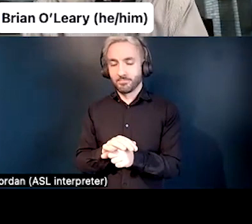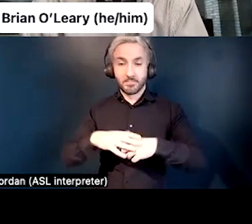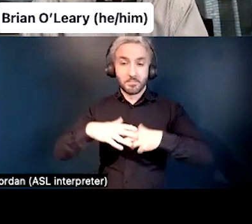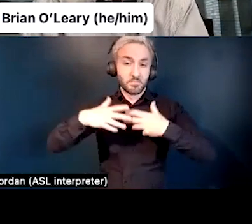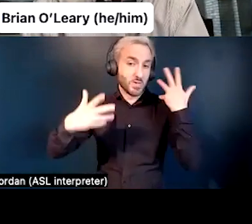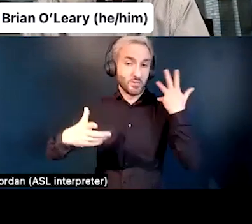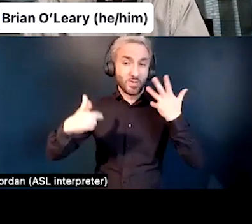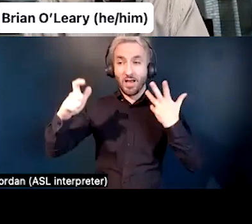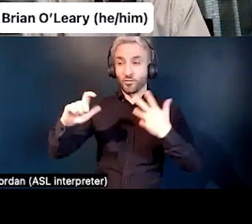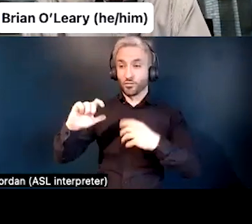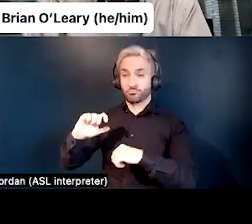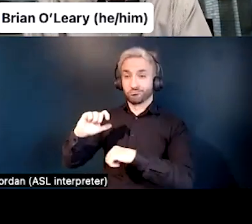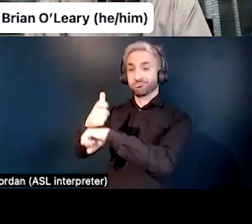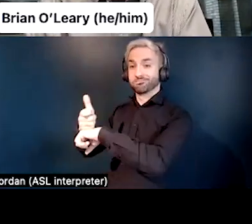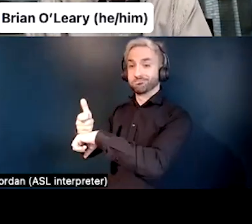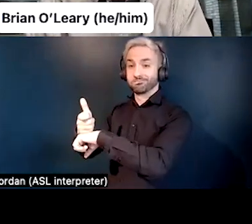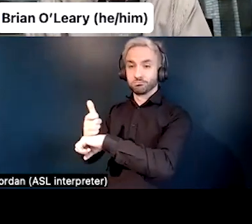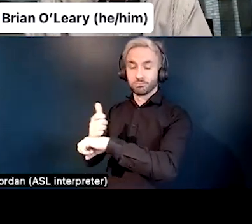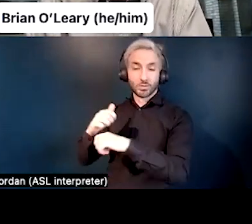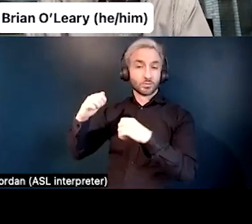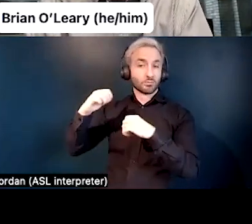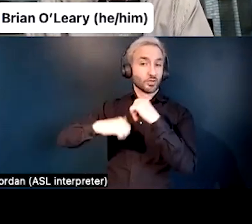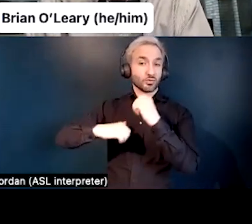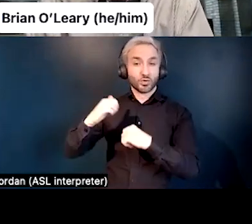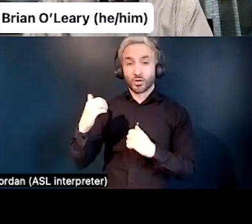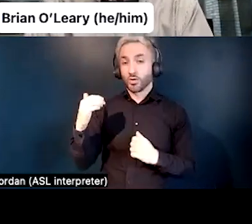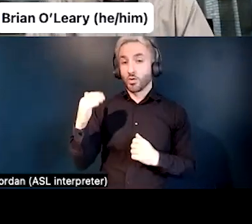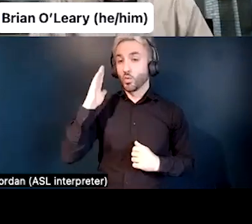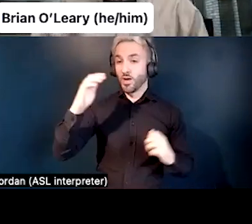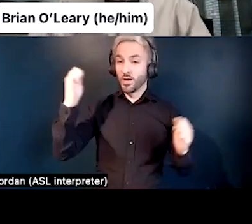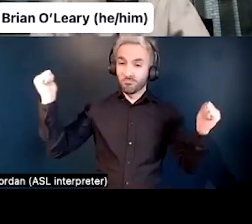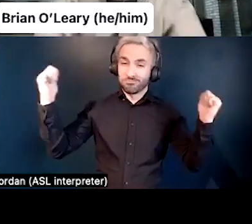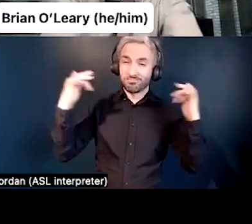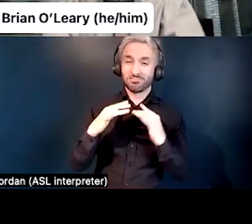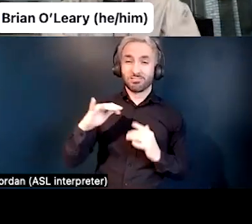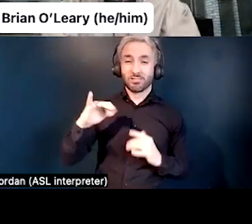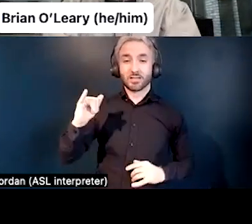We're planning a summit on January 24th with representatives from all the segments in the